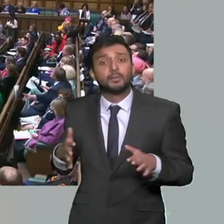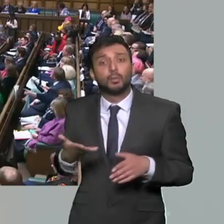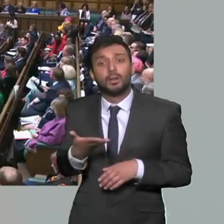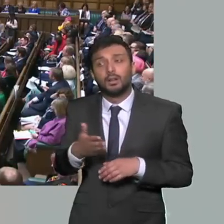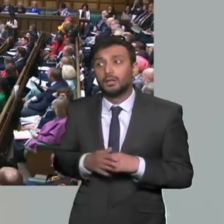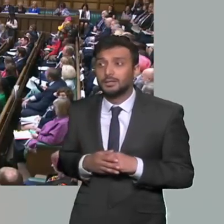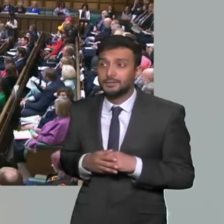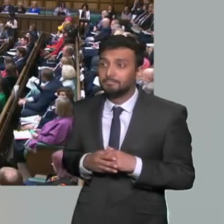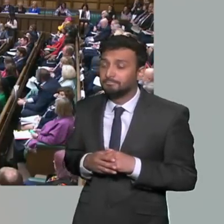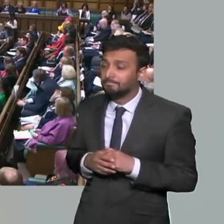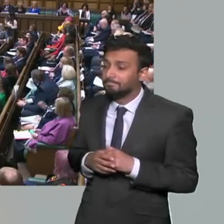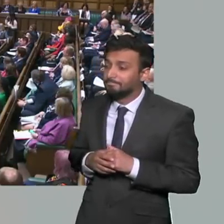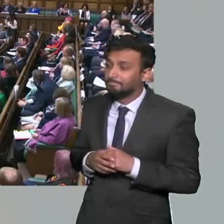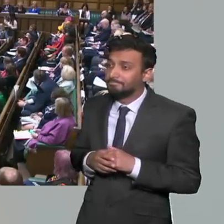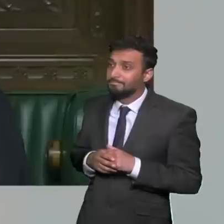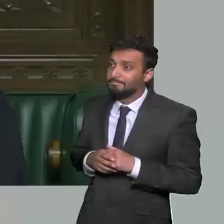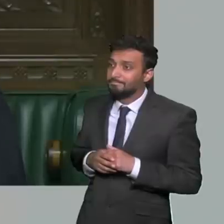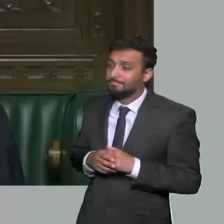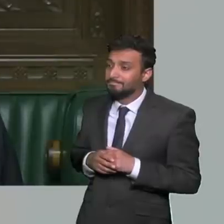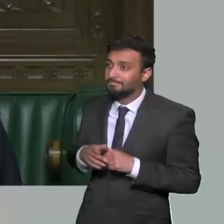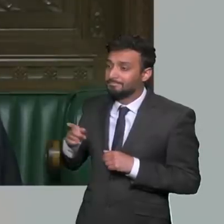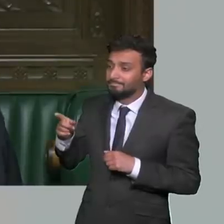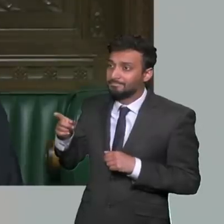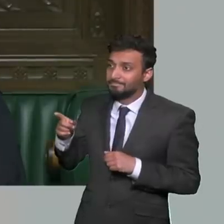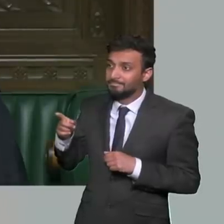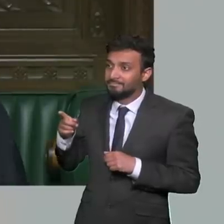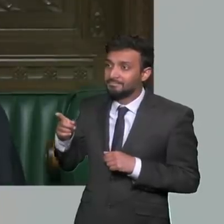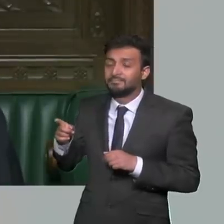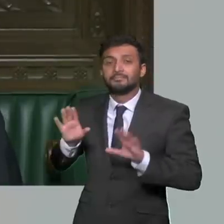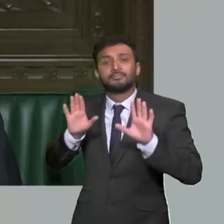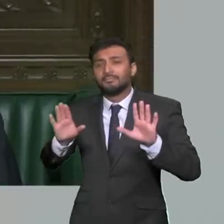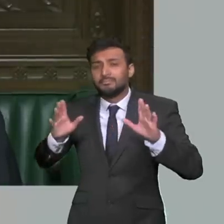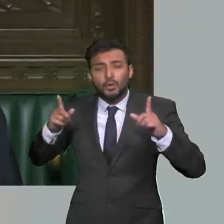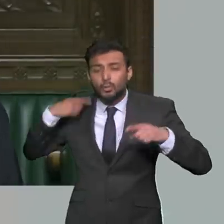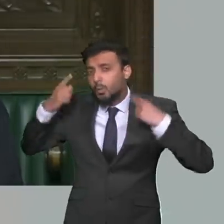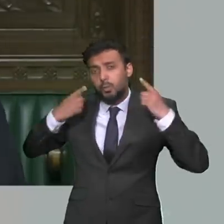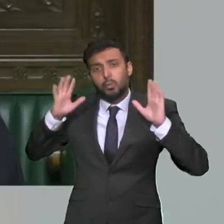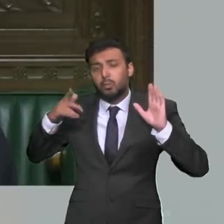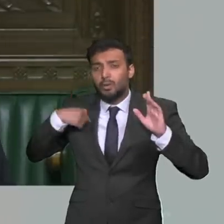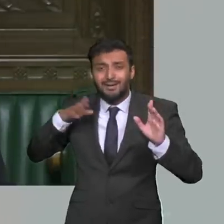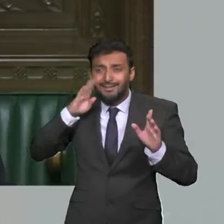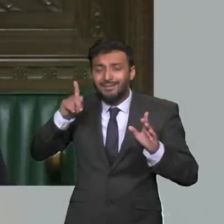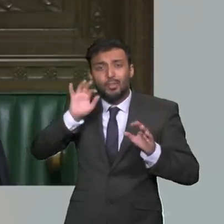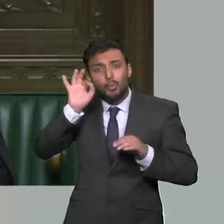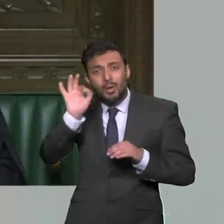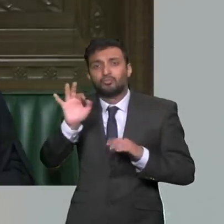Mr Speaker Order. I could not hear the question or the advice I was being given, and it might be helpful if I could hear both.